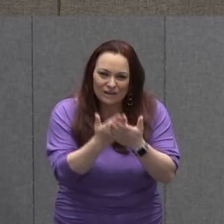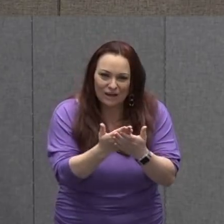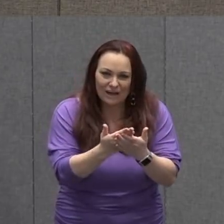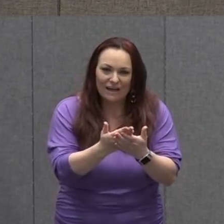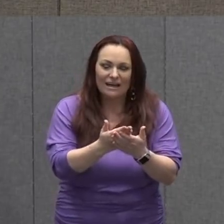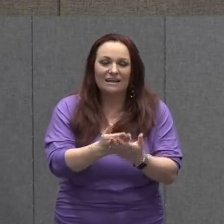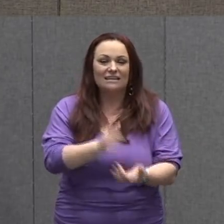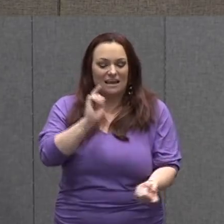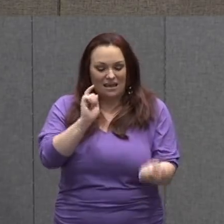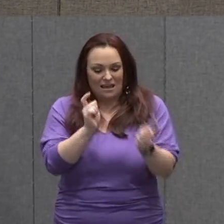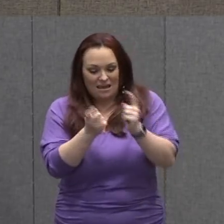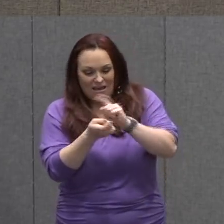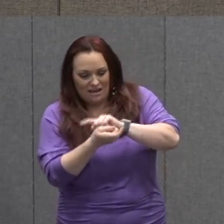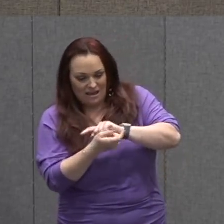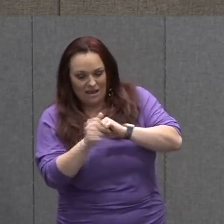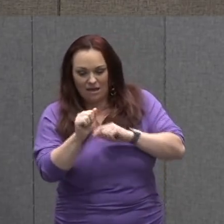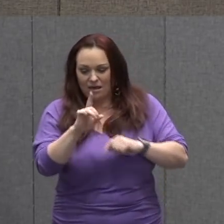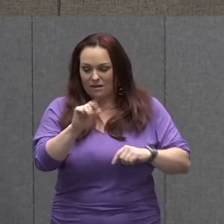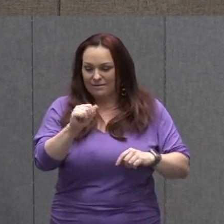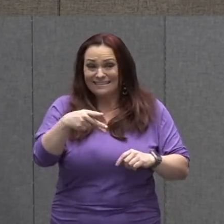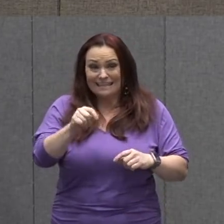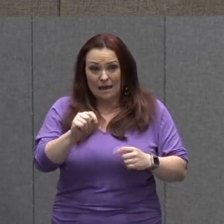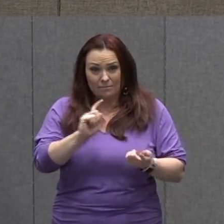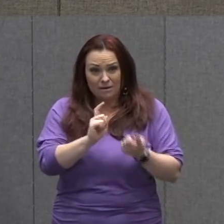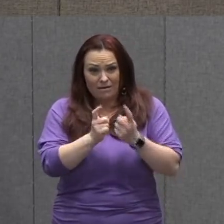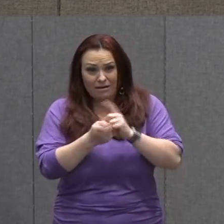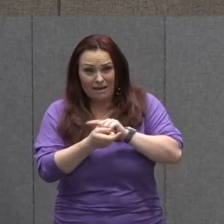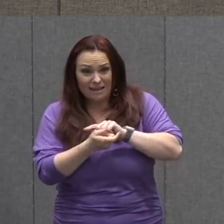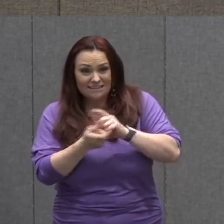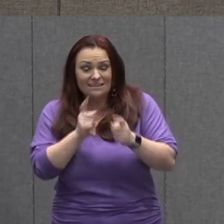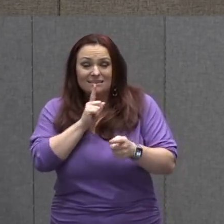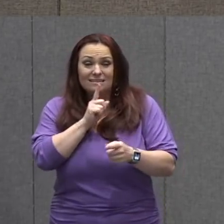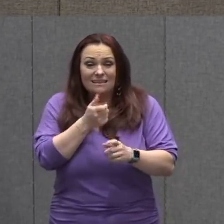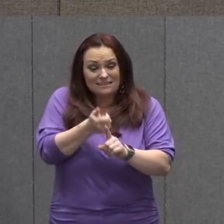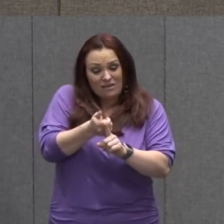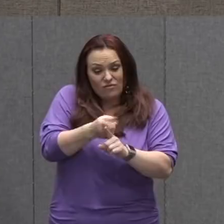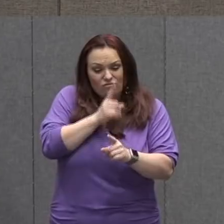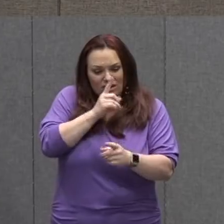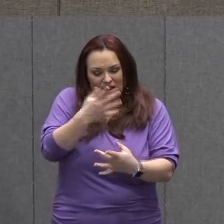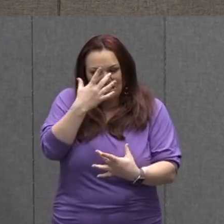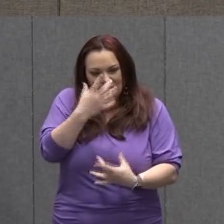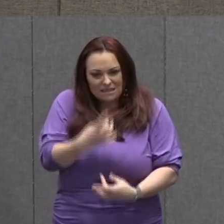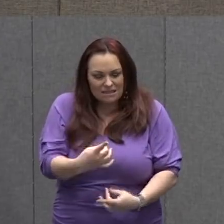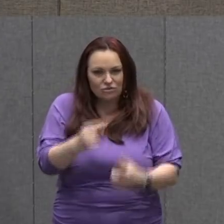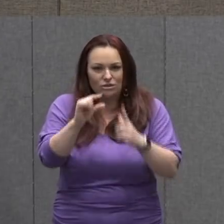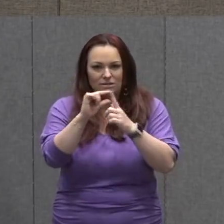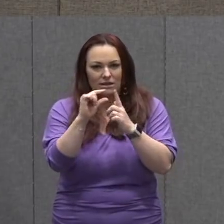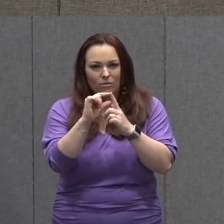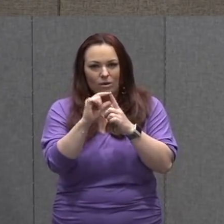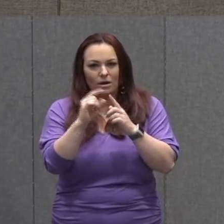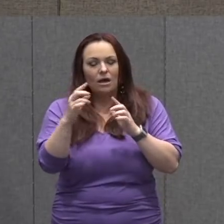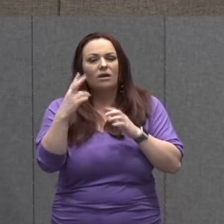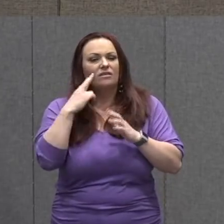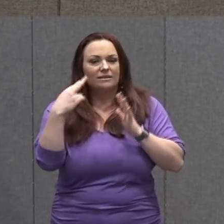Adapt is a really interesting word. Now, let's look over here at the dictionary definition.